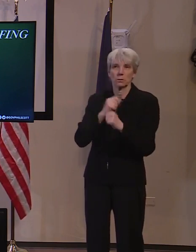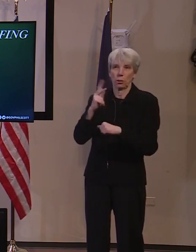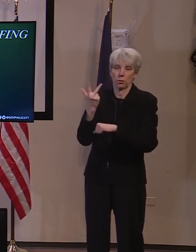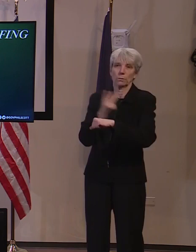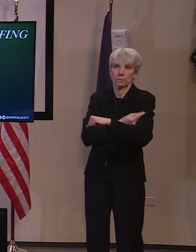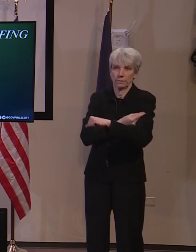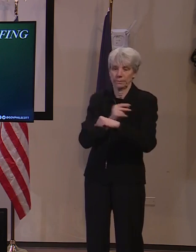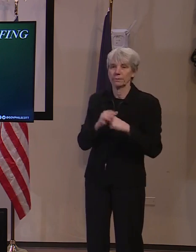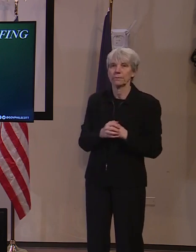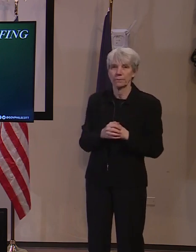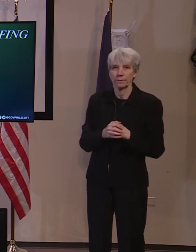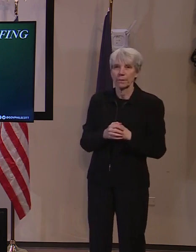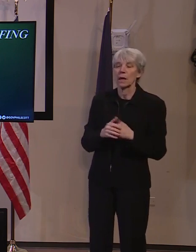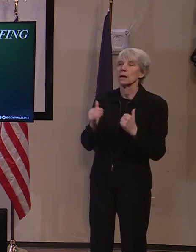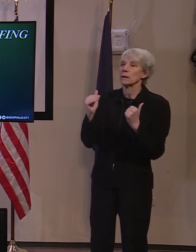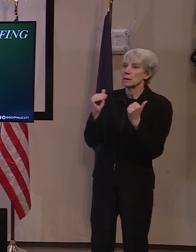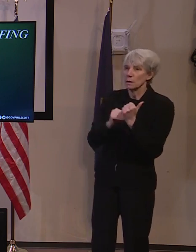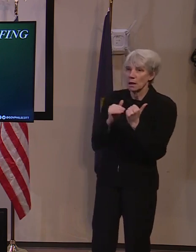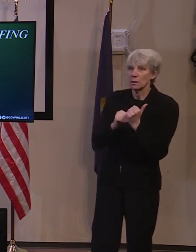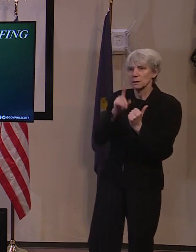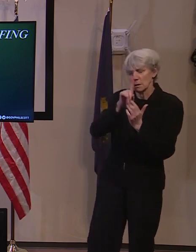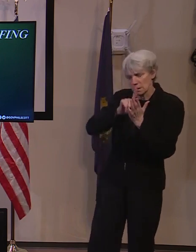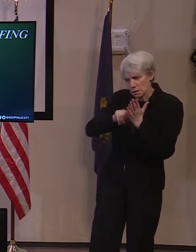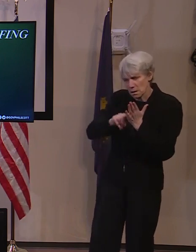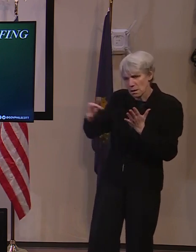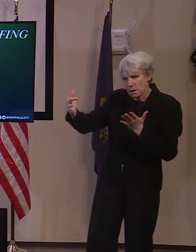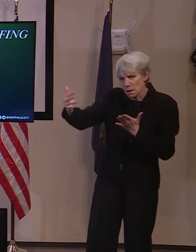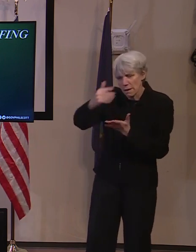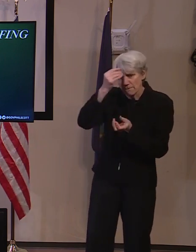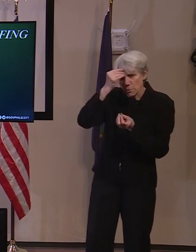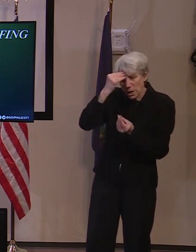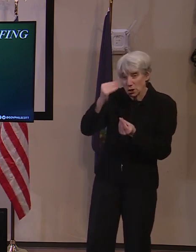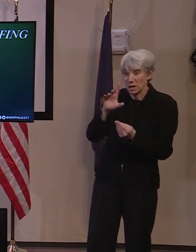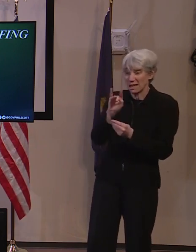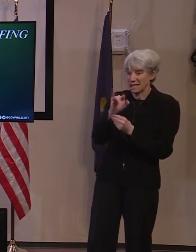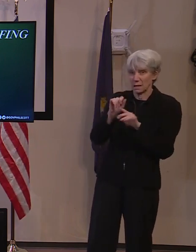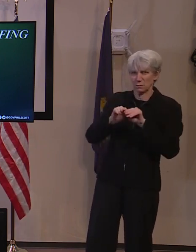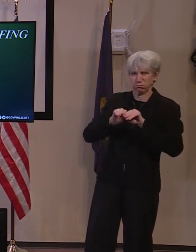cases continue to surge, the time to protect ourselves is now. Today